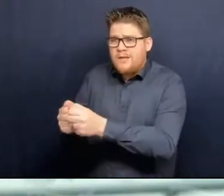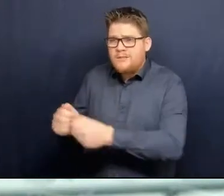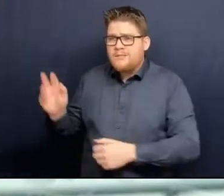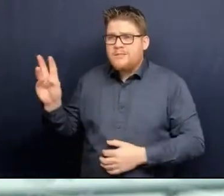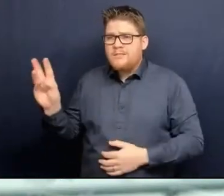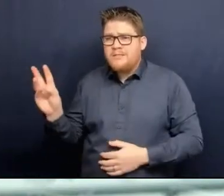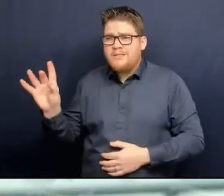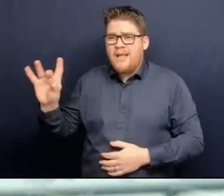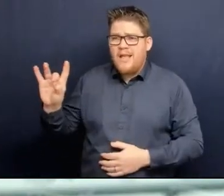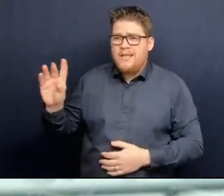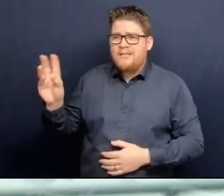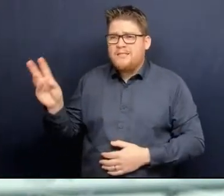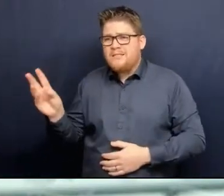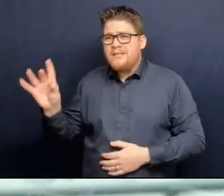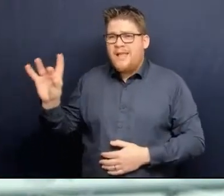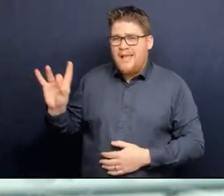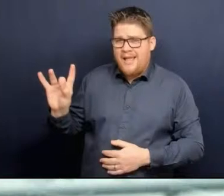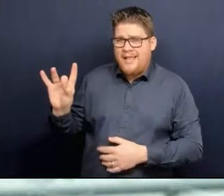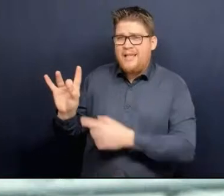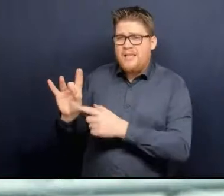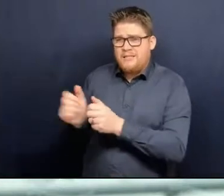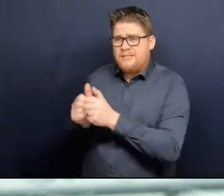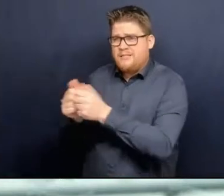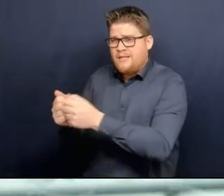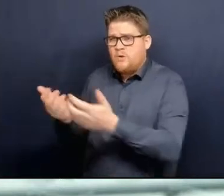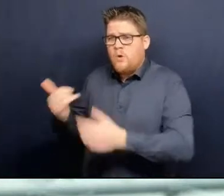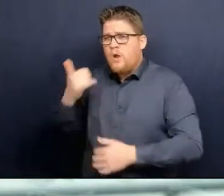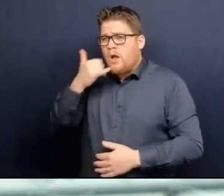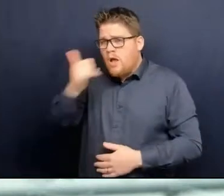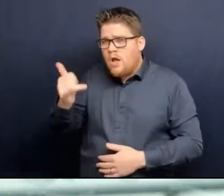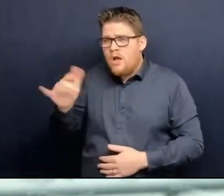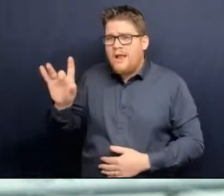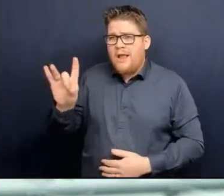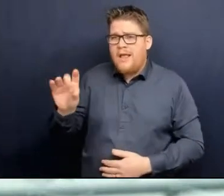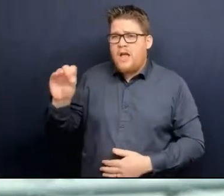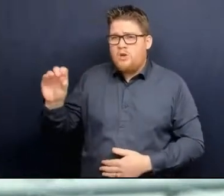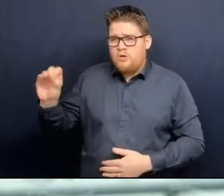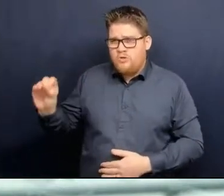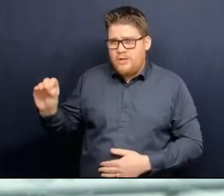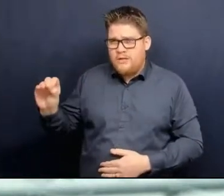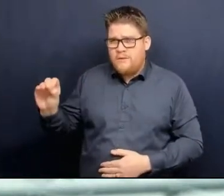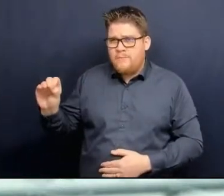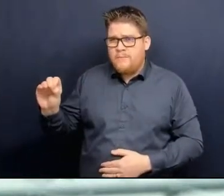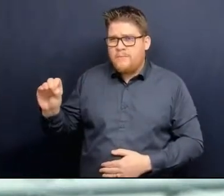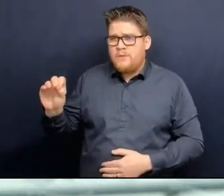can text 6868668 and reach out.